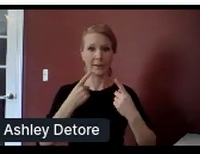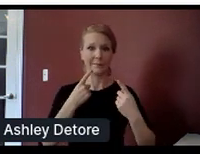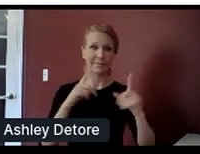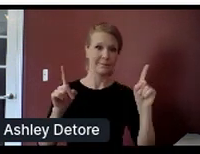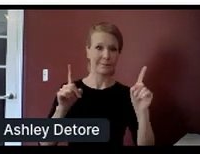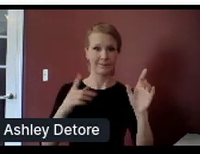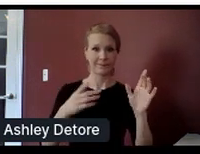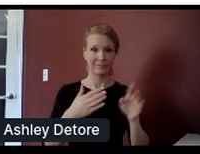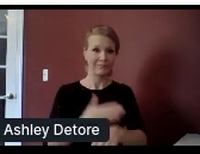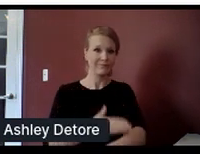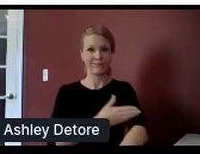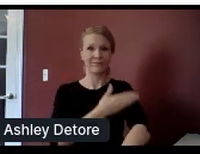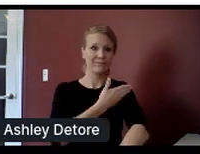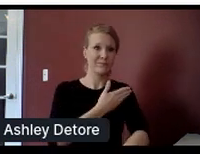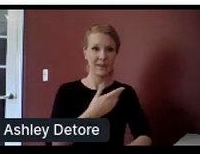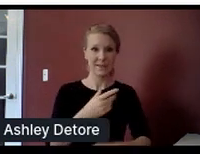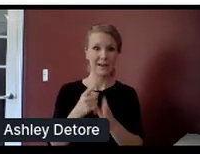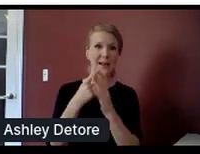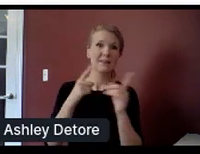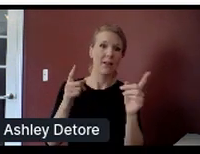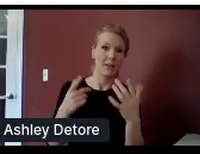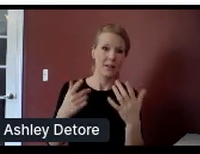How many of you have ever heard of code switching?